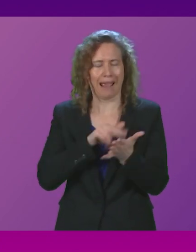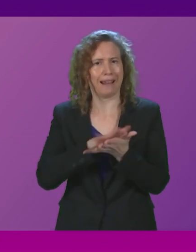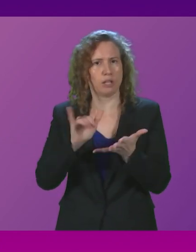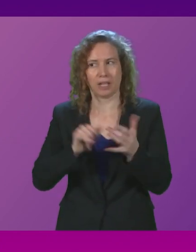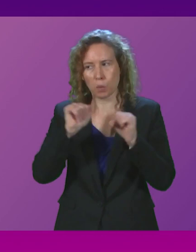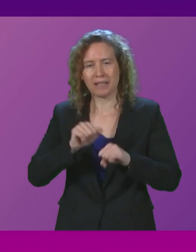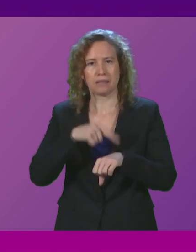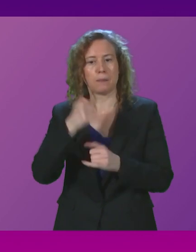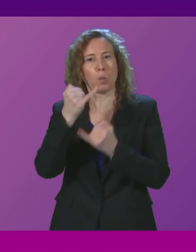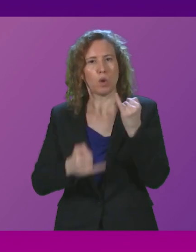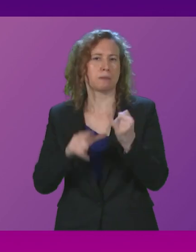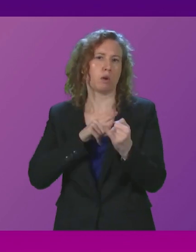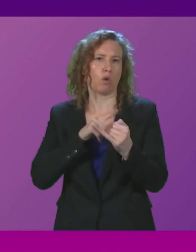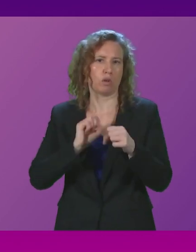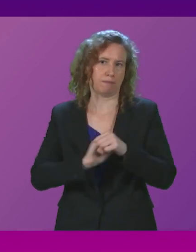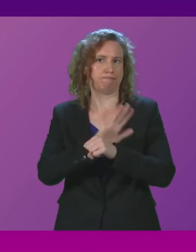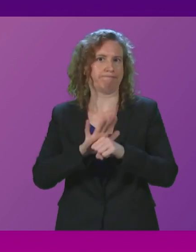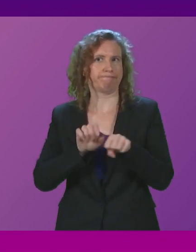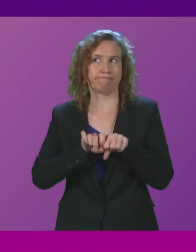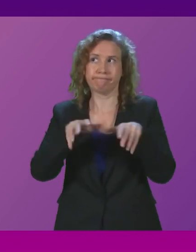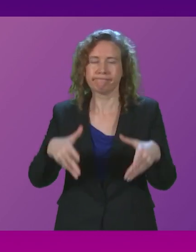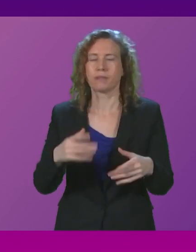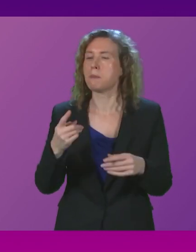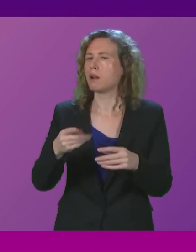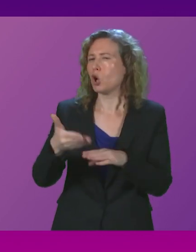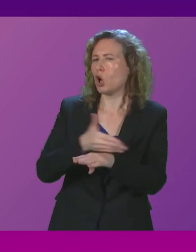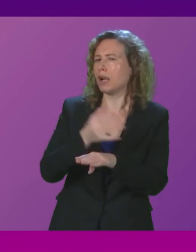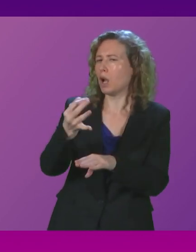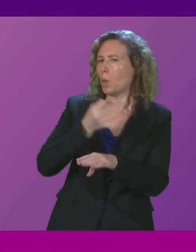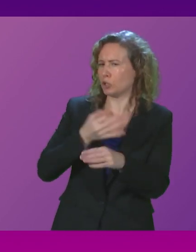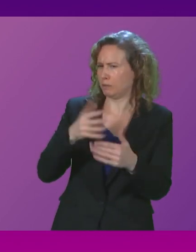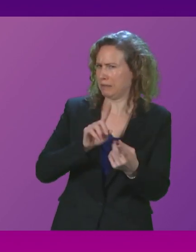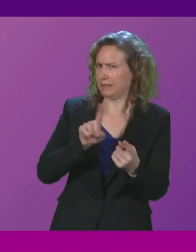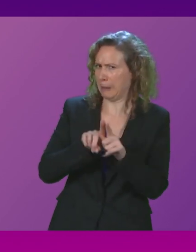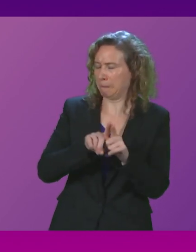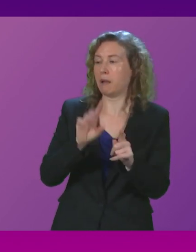However, as I think I said in response to an earlier question, there are other, pre-existing